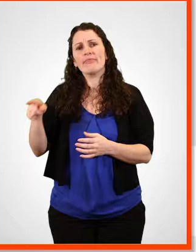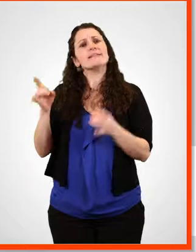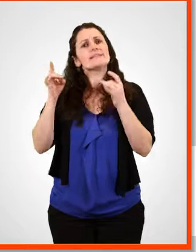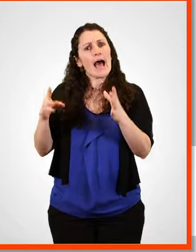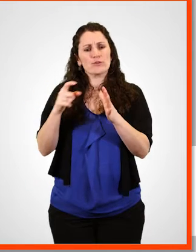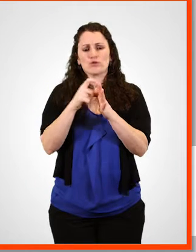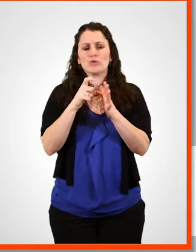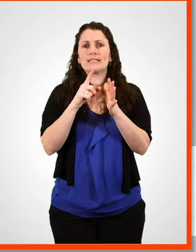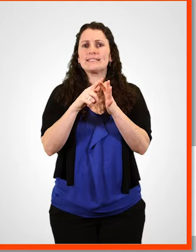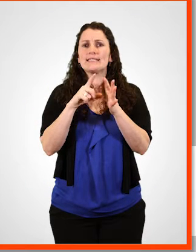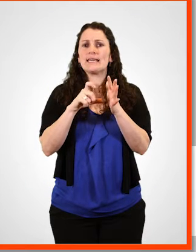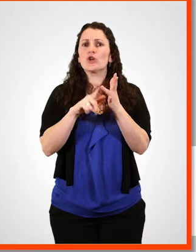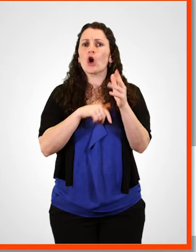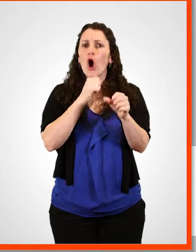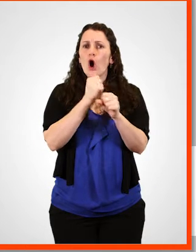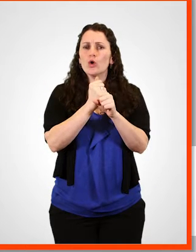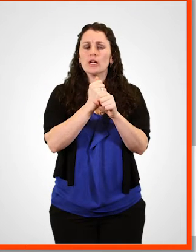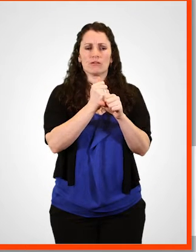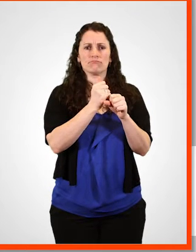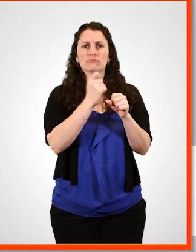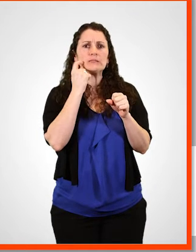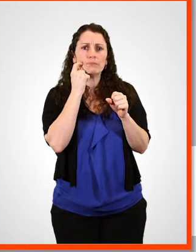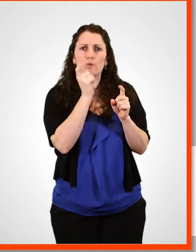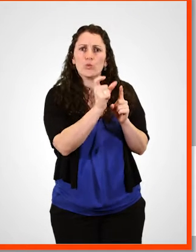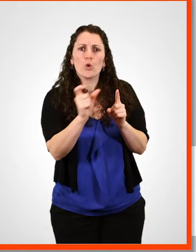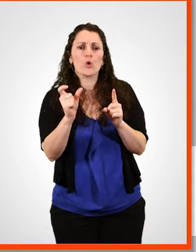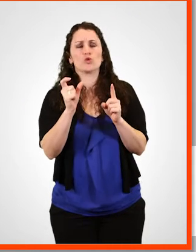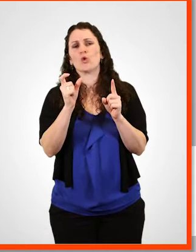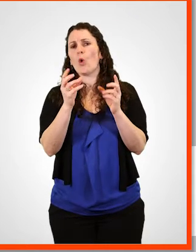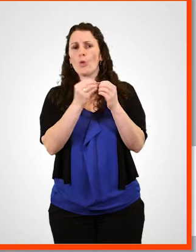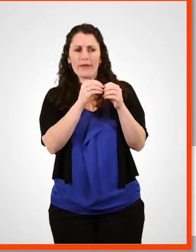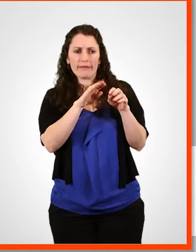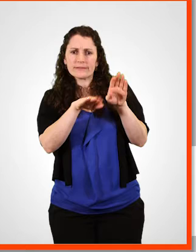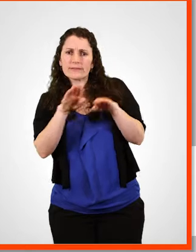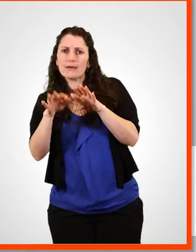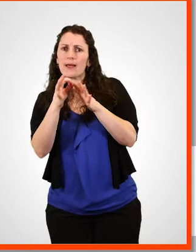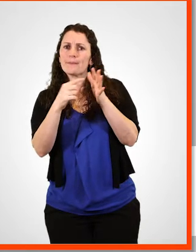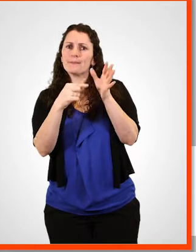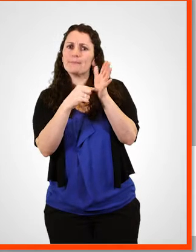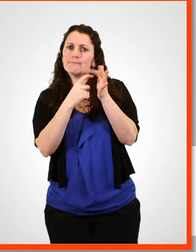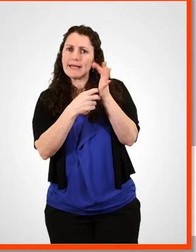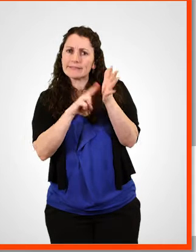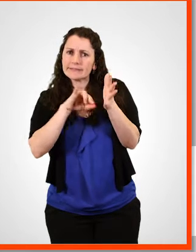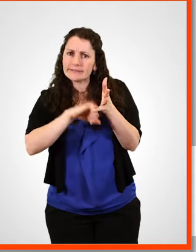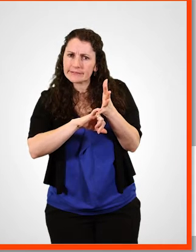words that have regular patterns, that are phonetically regular, and they come to the learning to read process with some of that